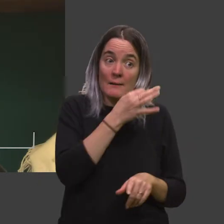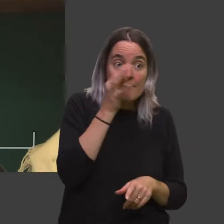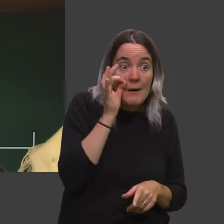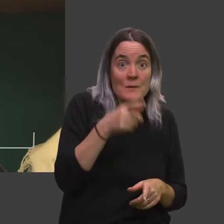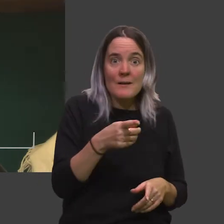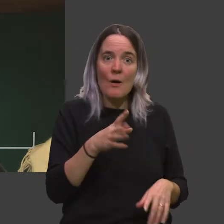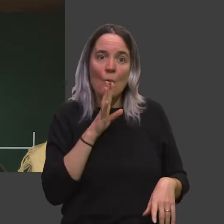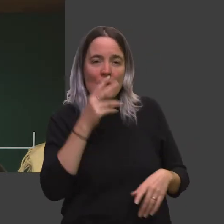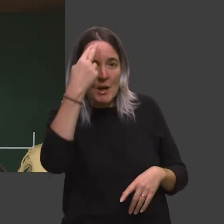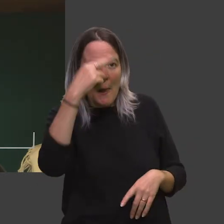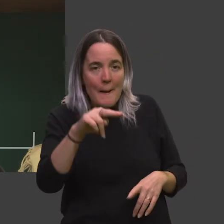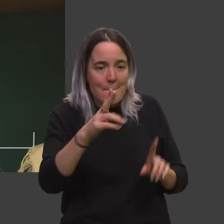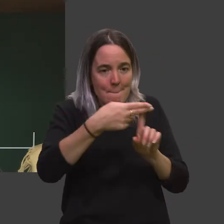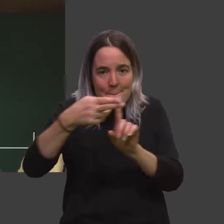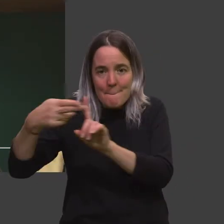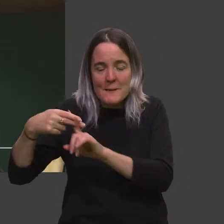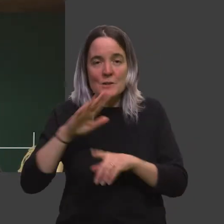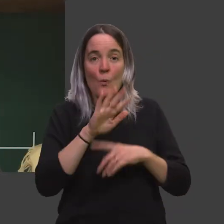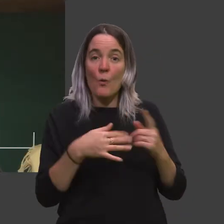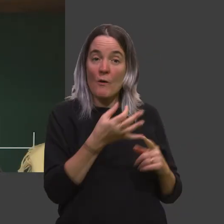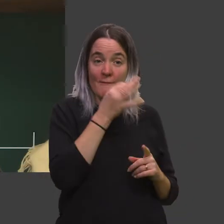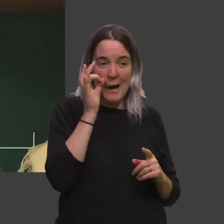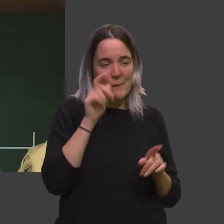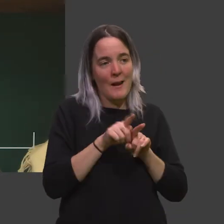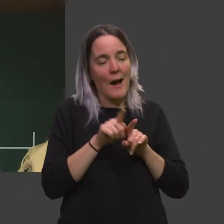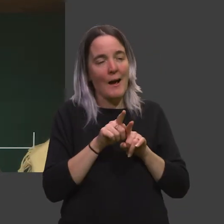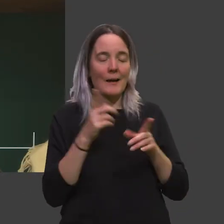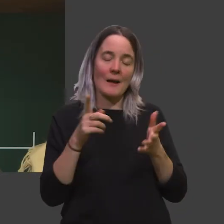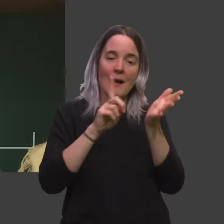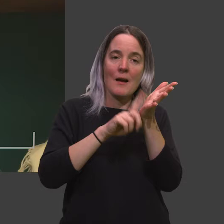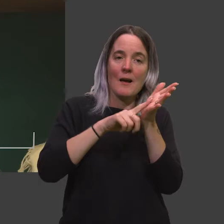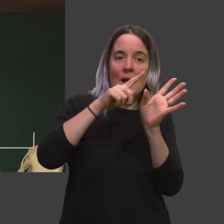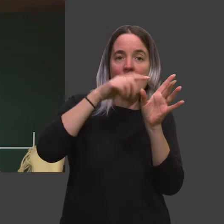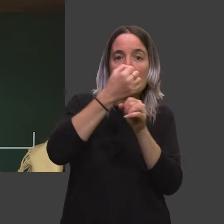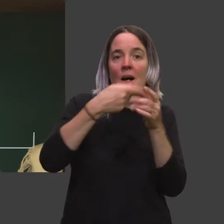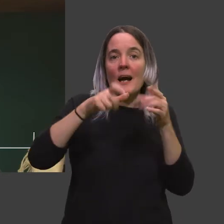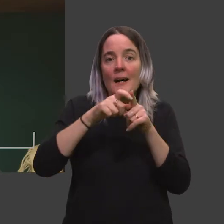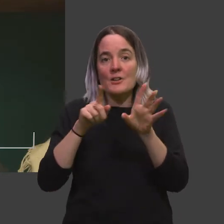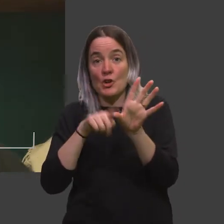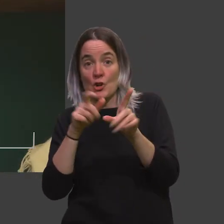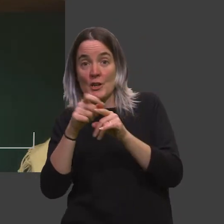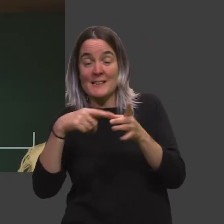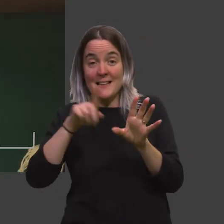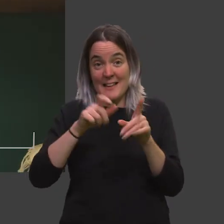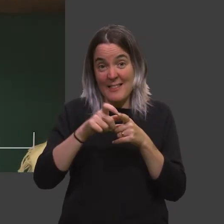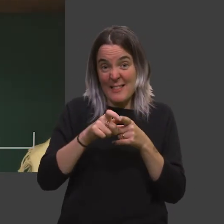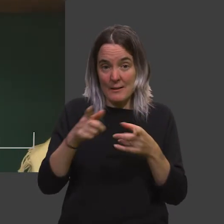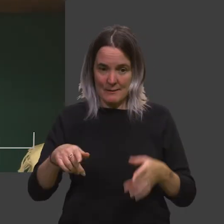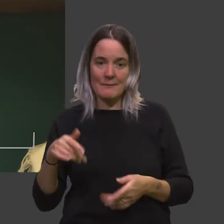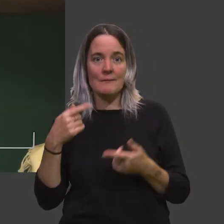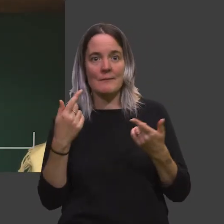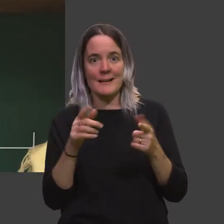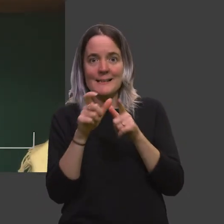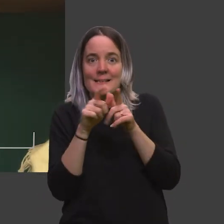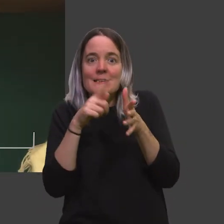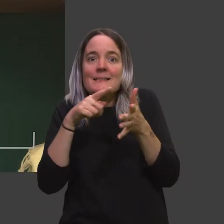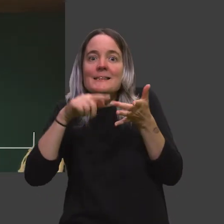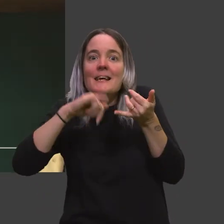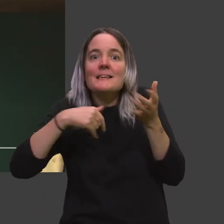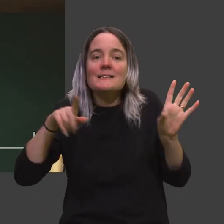Like, um, like forget-me-not. Or daisy. 'Llygaid-y-dydd'! I'd never realised. Daisy. Day's eye. 'Llygaid-y-dydd'!